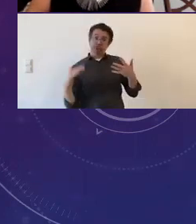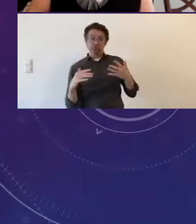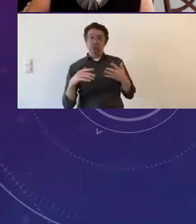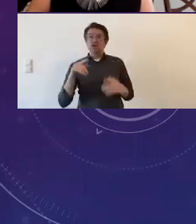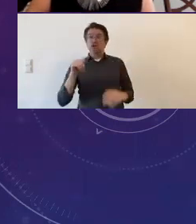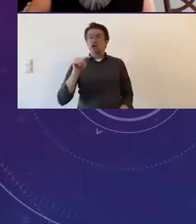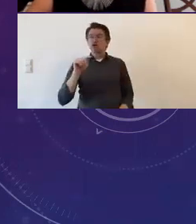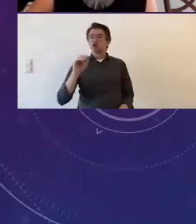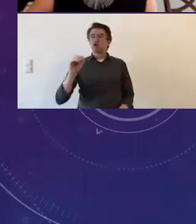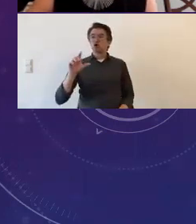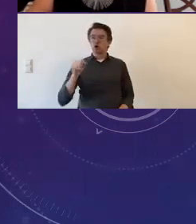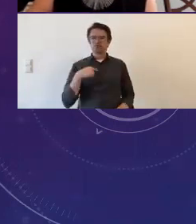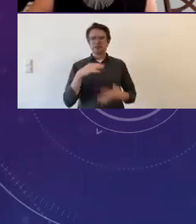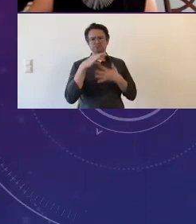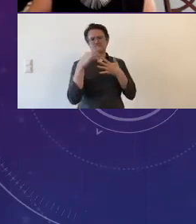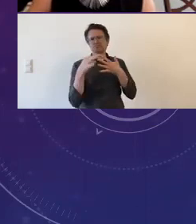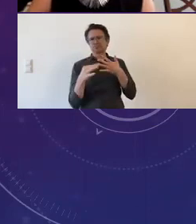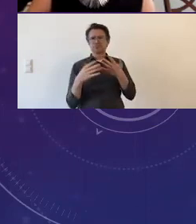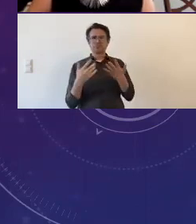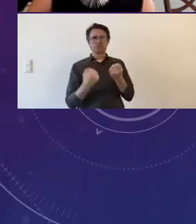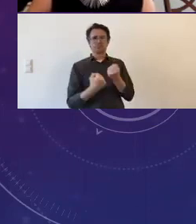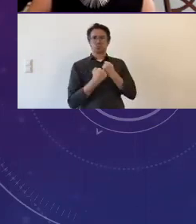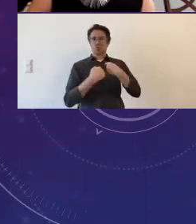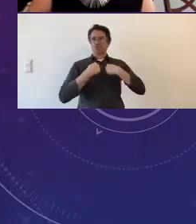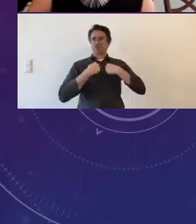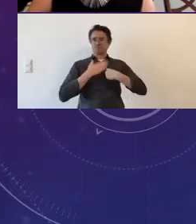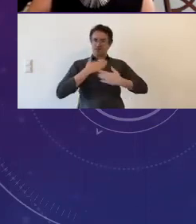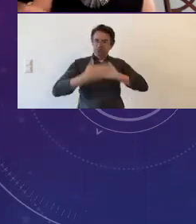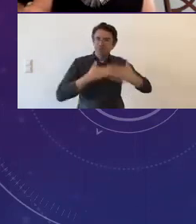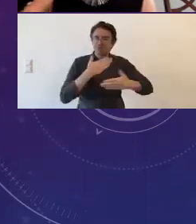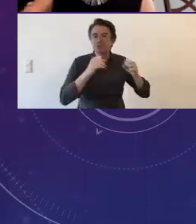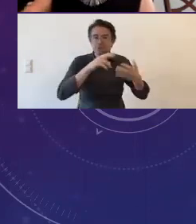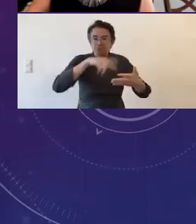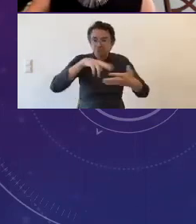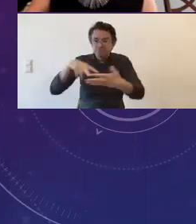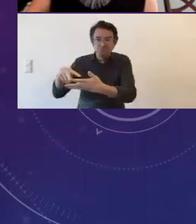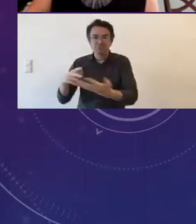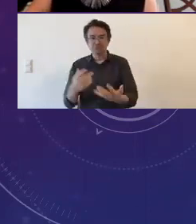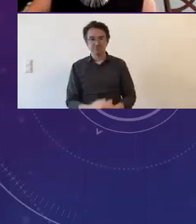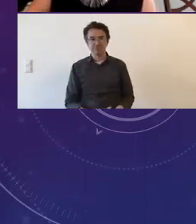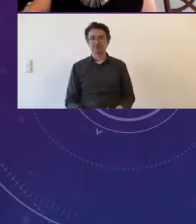world if you are basically United States or if you're based in Uganda there are a